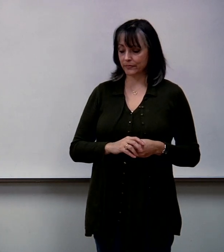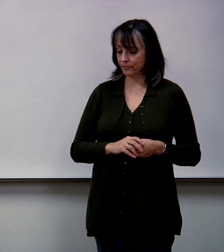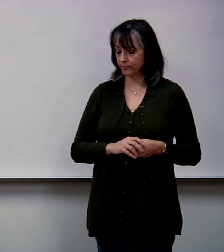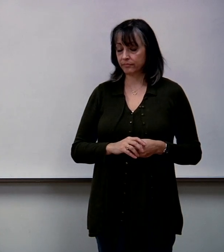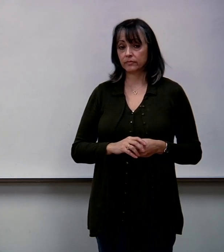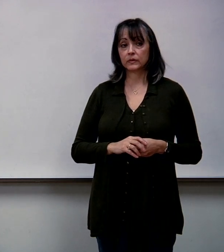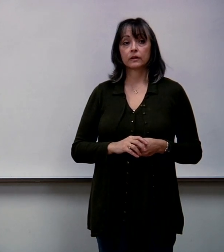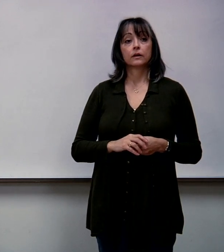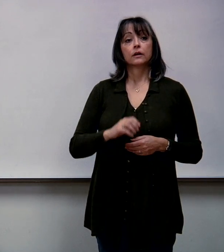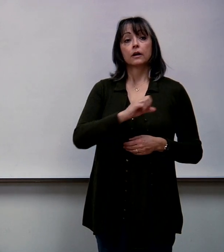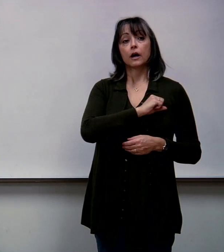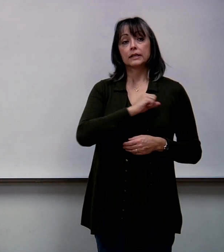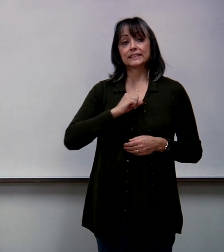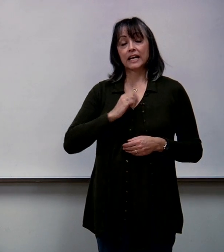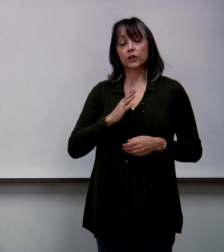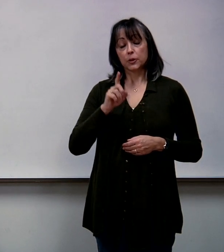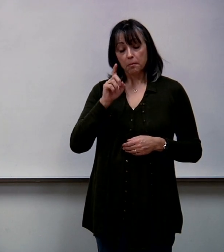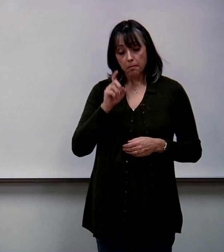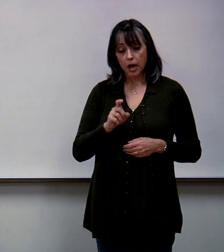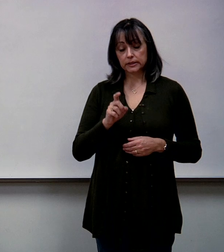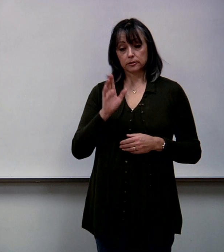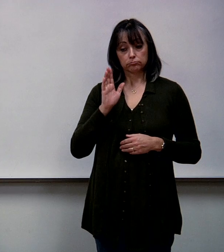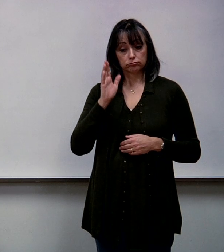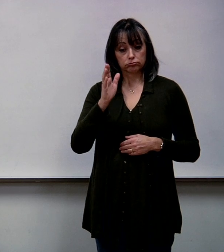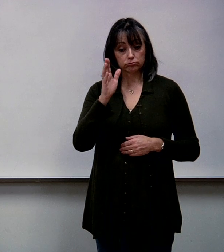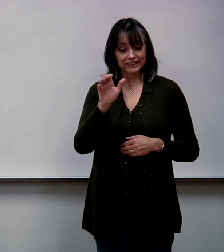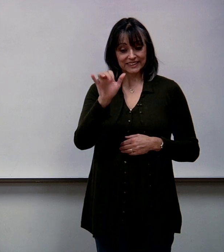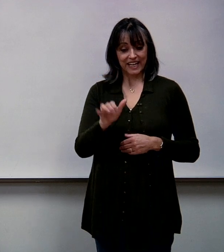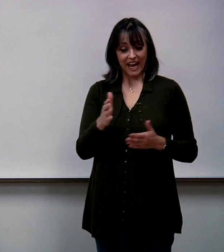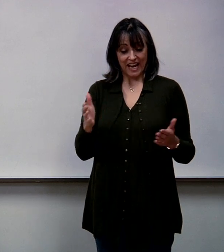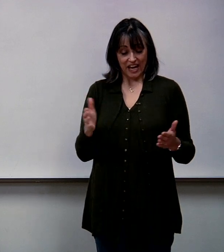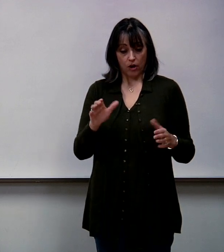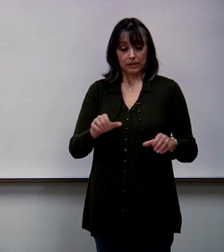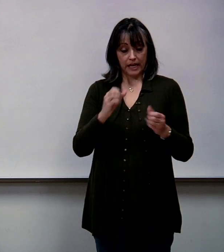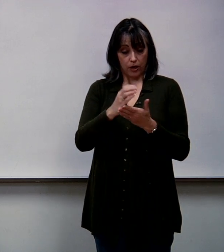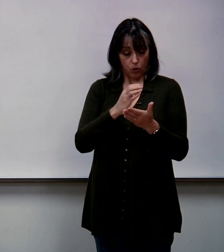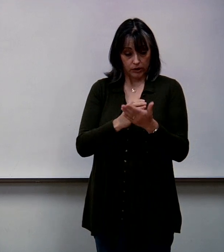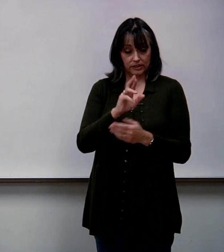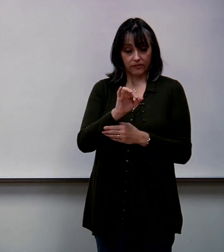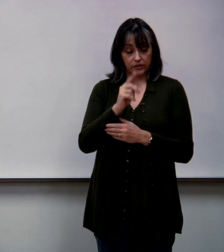plan to be at RIT taking classes for both the fall and spring semesters.